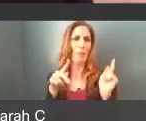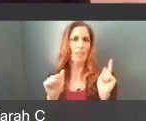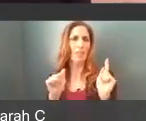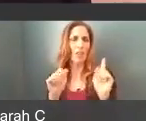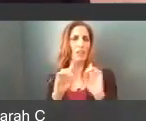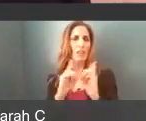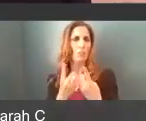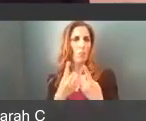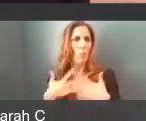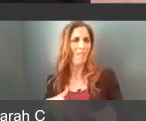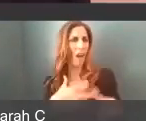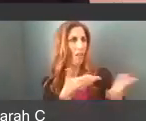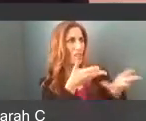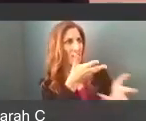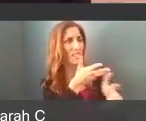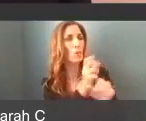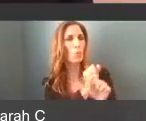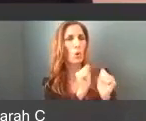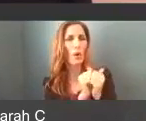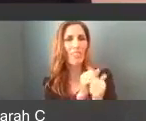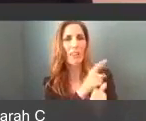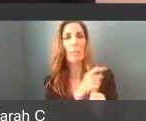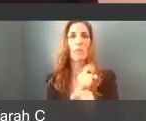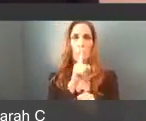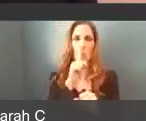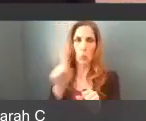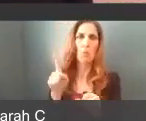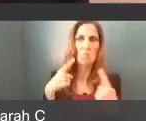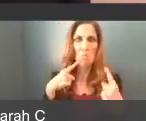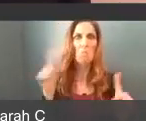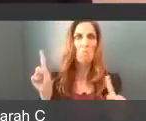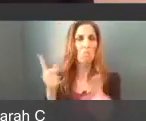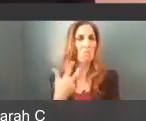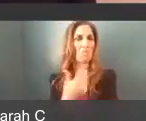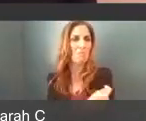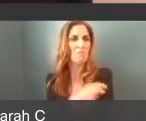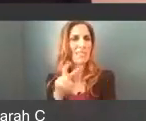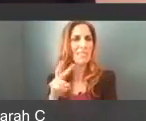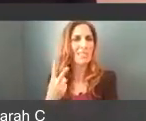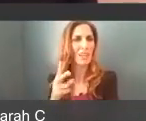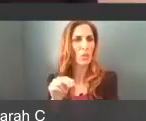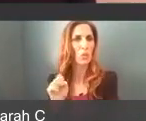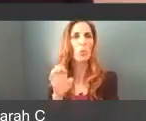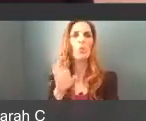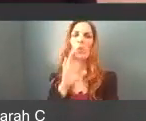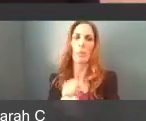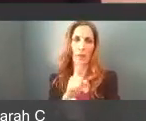that that is the case and PA DOH has assured us that they will make sure we have enough vaccine